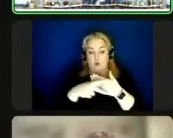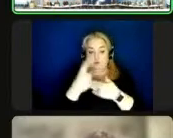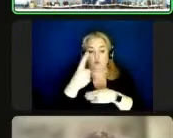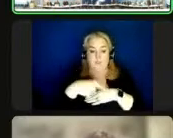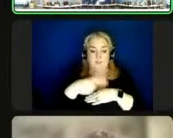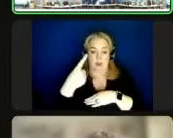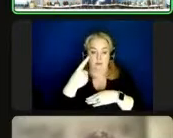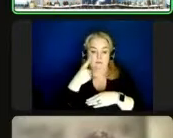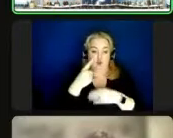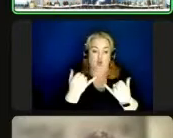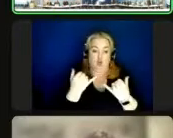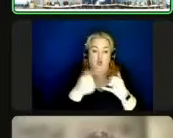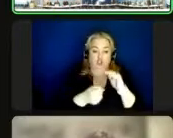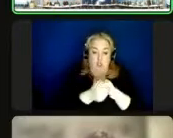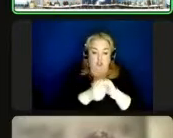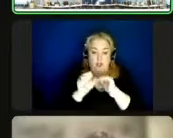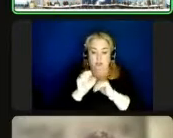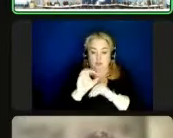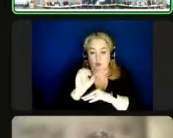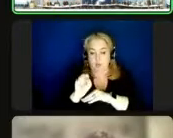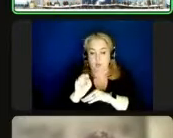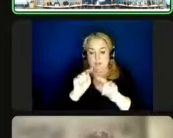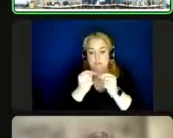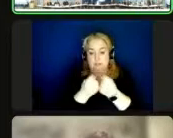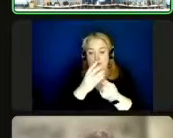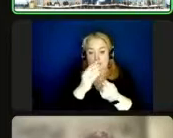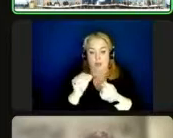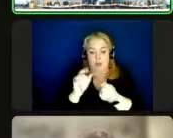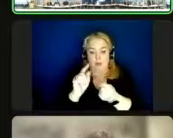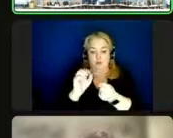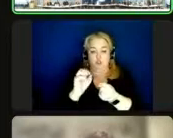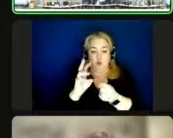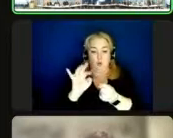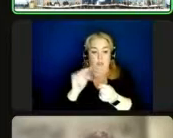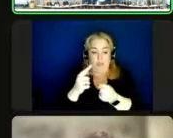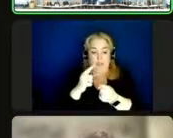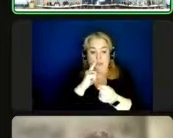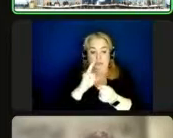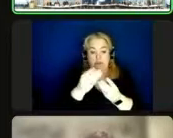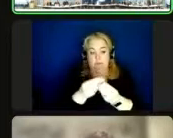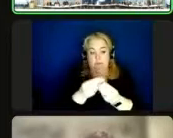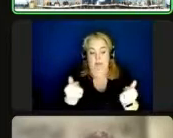AND FURTHER COLONIZATION. WE'D LIKE TO TALK ABOUT CONTINUE ON THE SHELF DRILLING